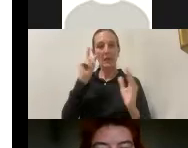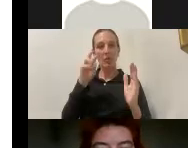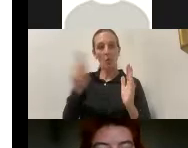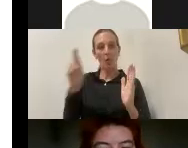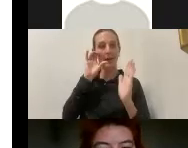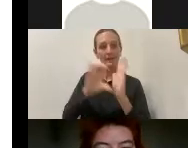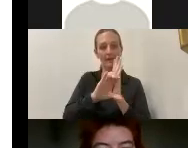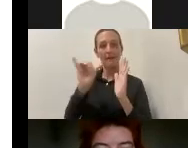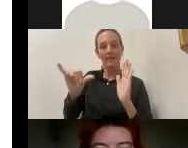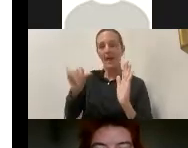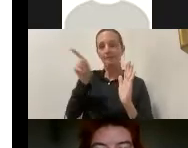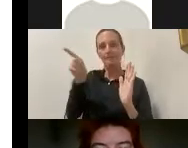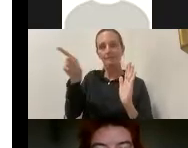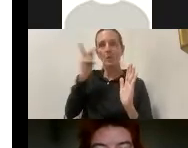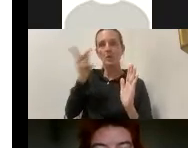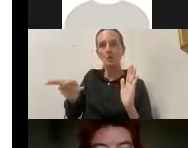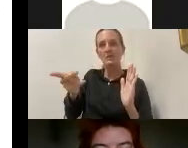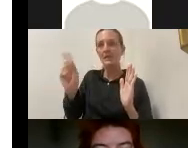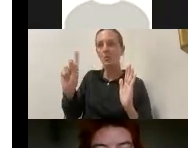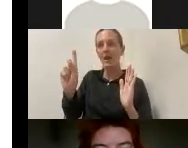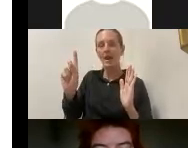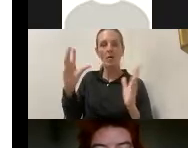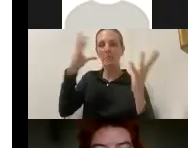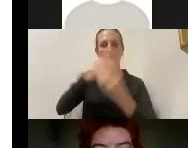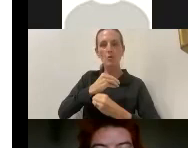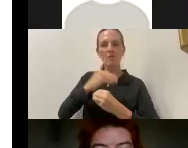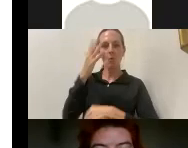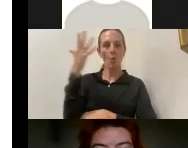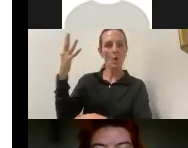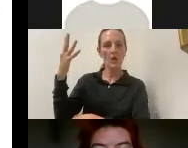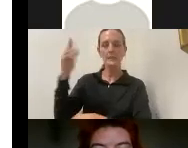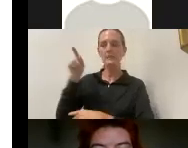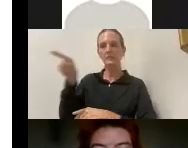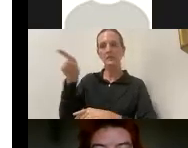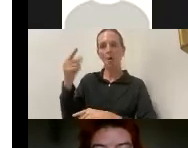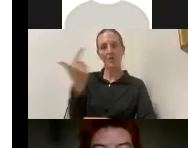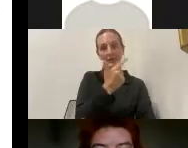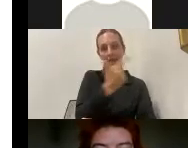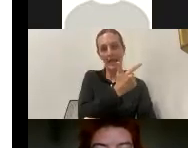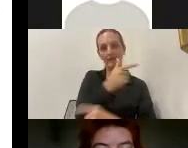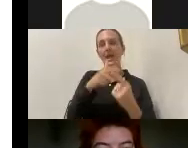You can see we’re in a pretty wooded area to the left and you can see the lake that goes through on the right.